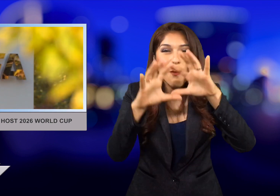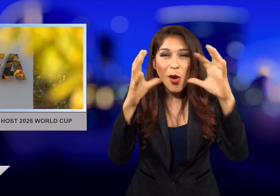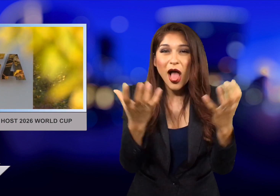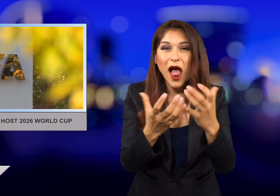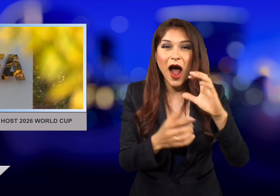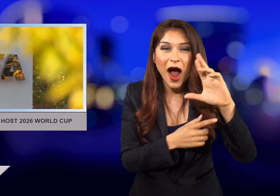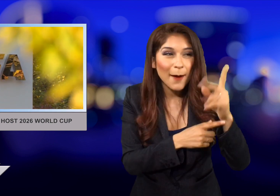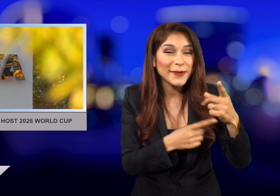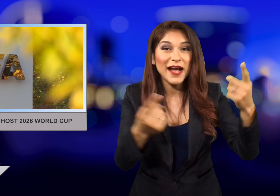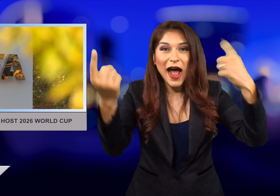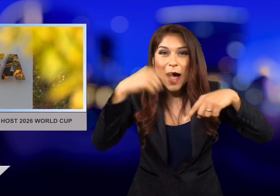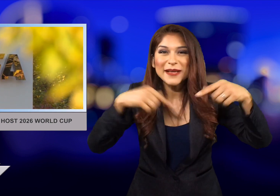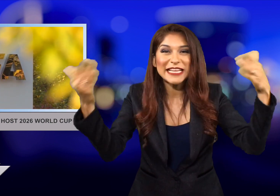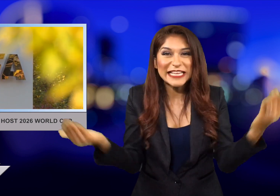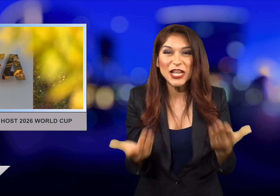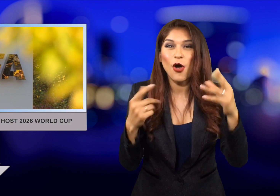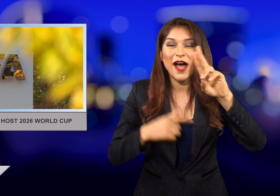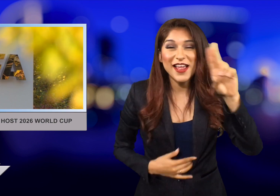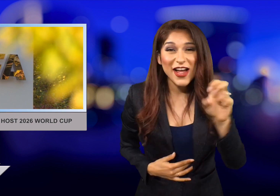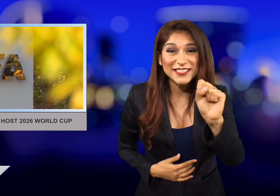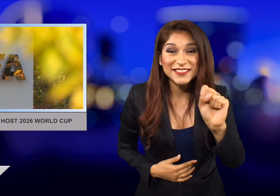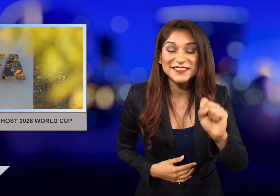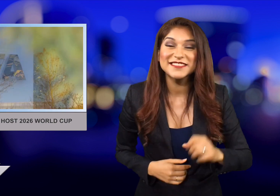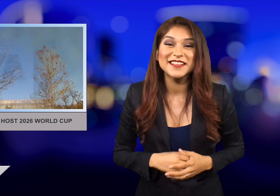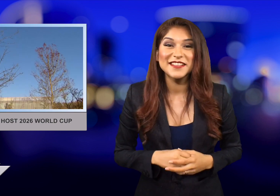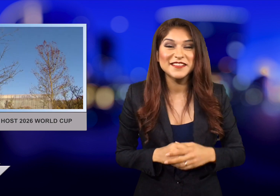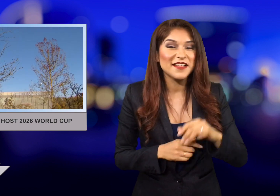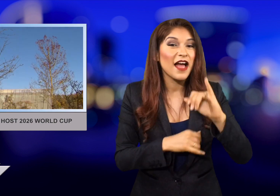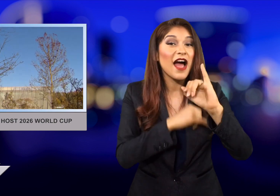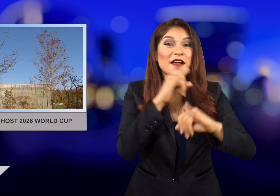The World Cup is coming to the US!